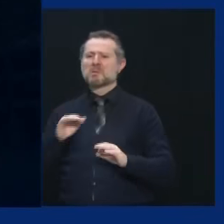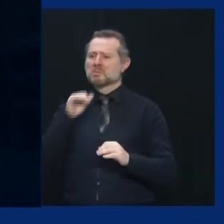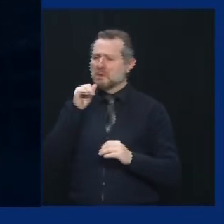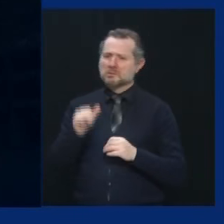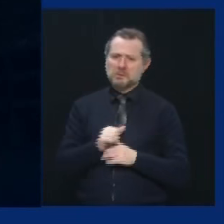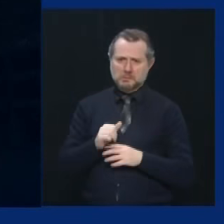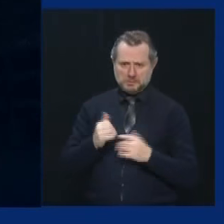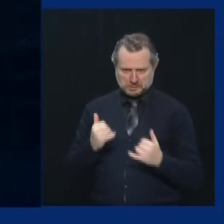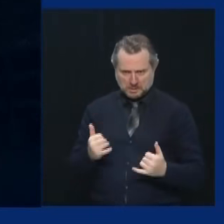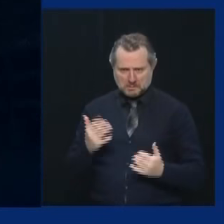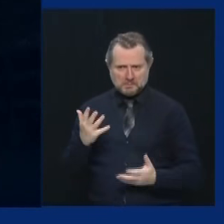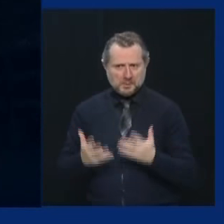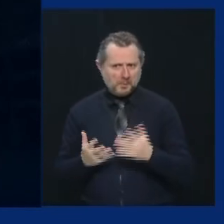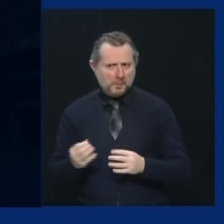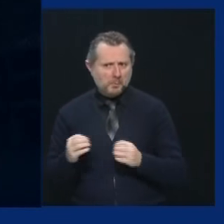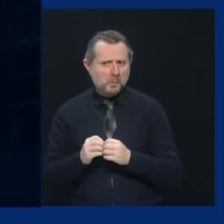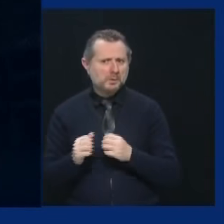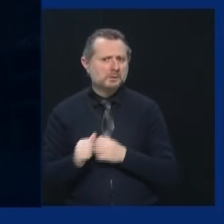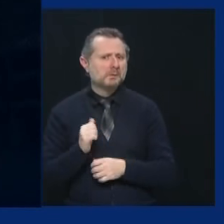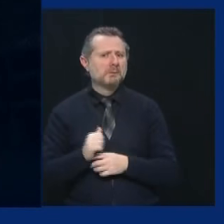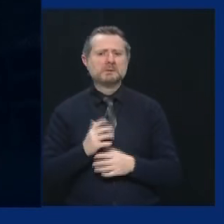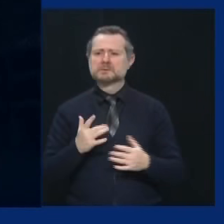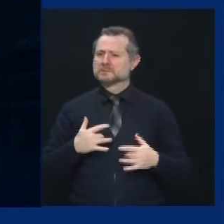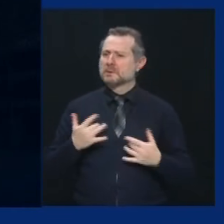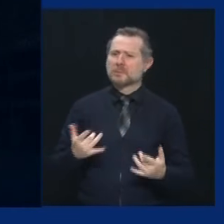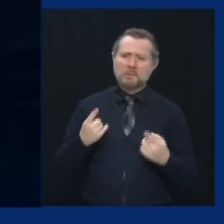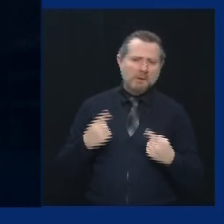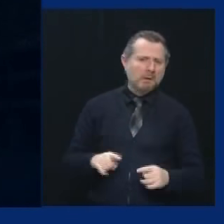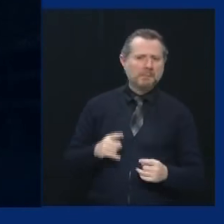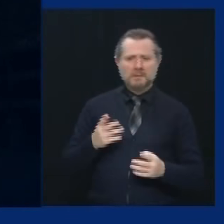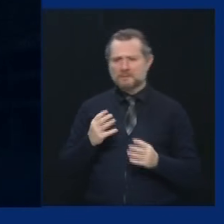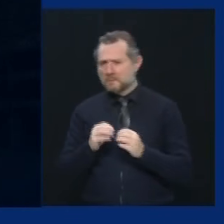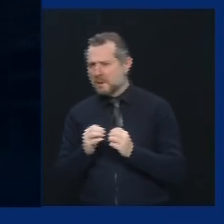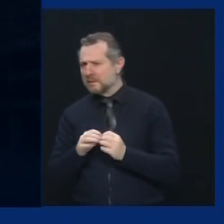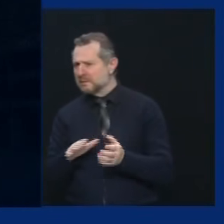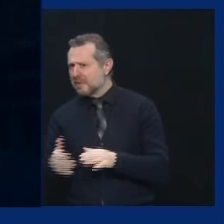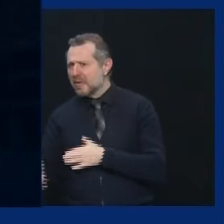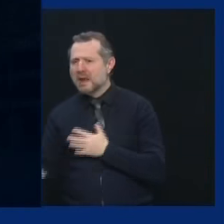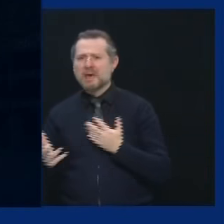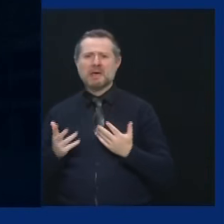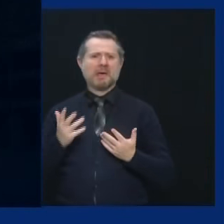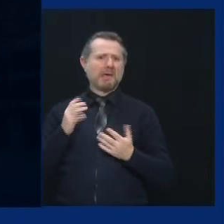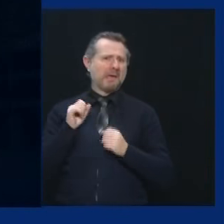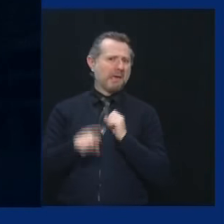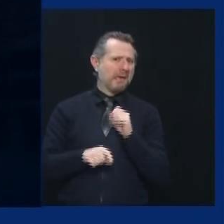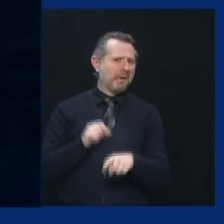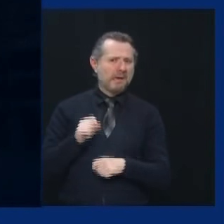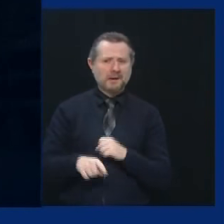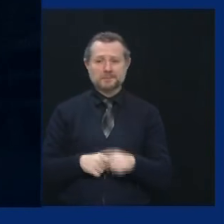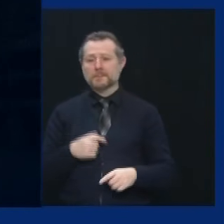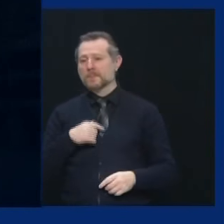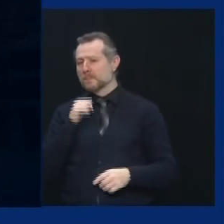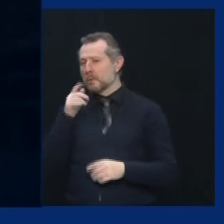THE BIDEN ADMINISTRATION ALSO HAS 16% INCREASE IN OUR ALLOCATION.